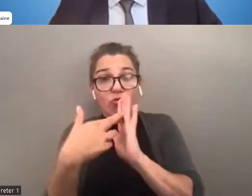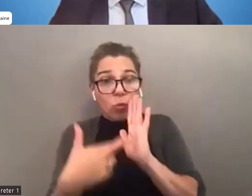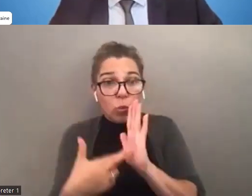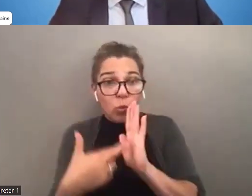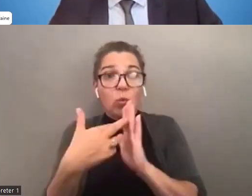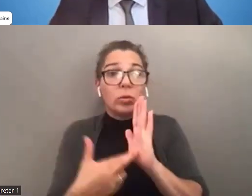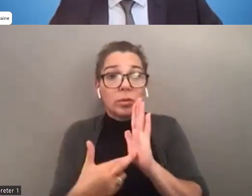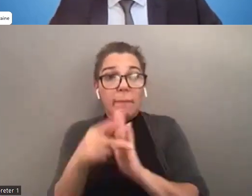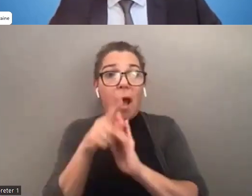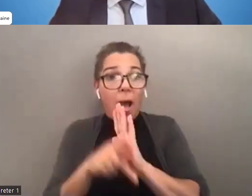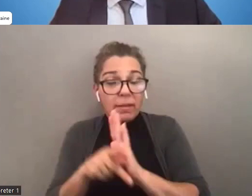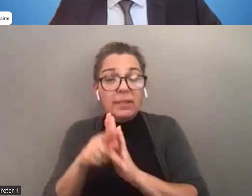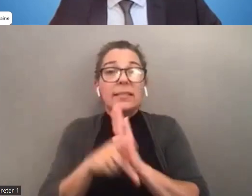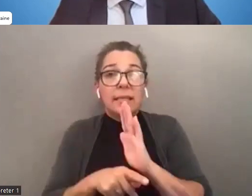expectations that might be in place.